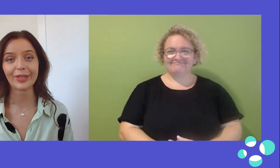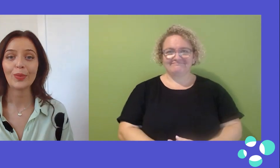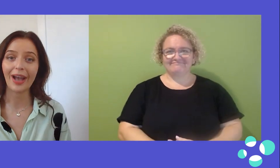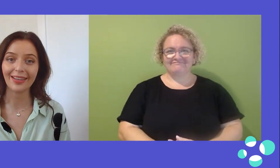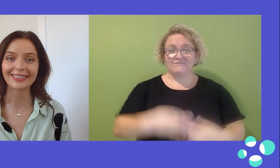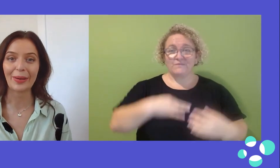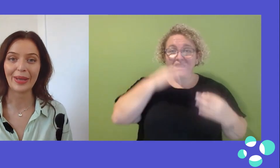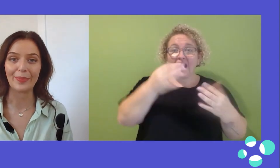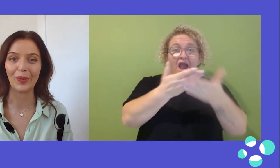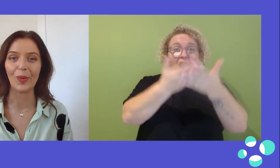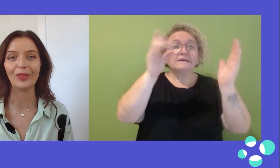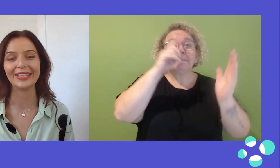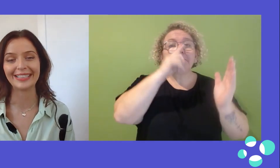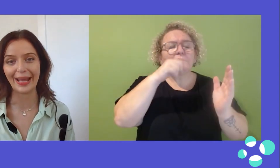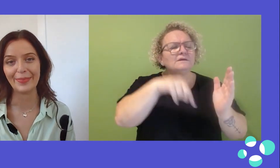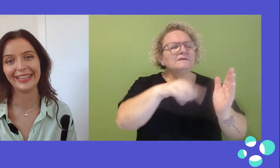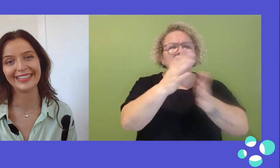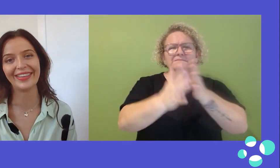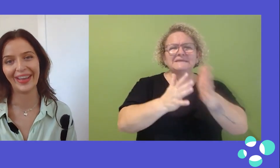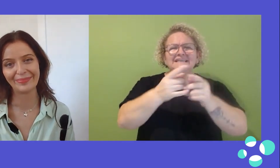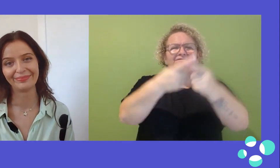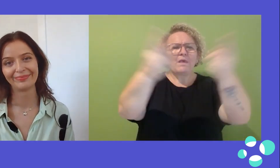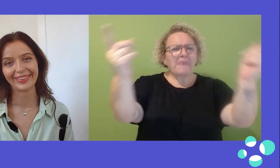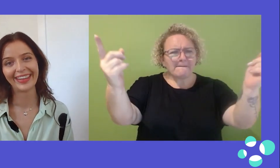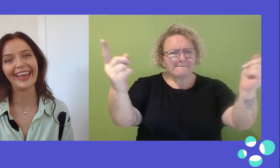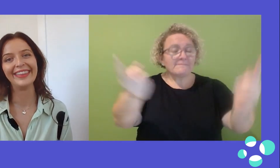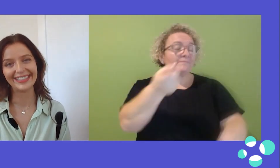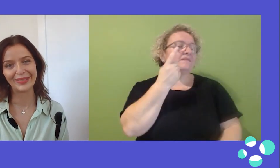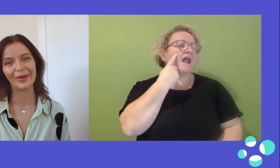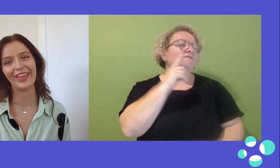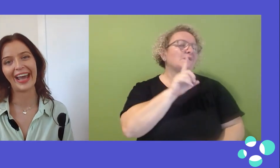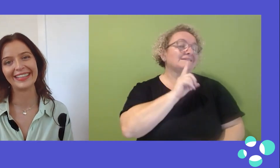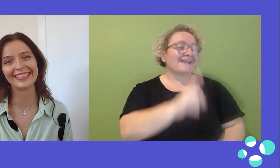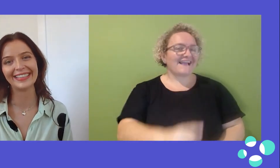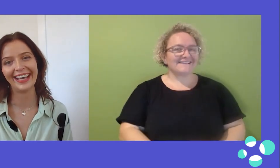We asked our people what this day means to them and this is what they have to say.